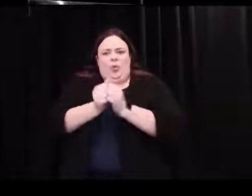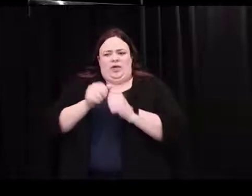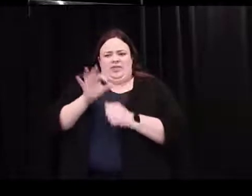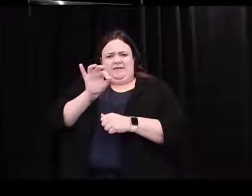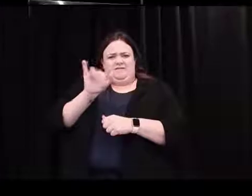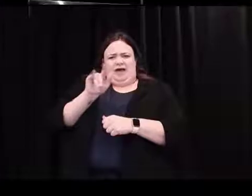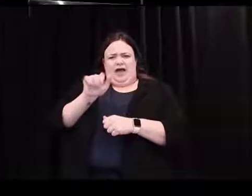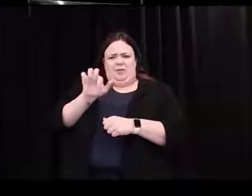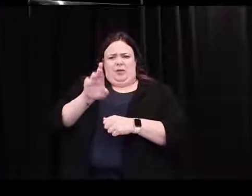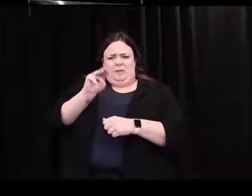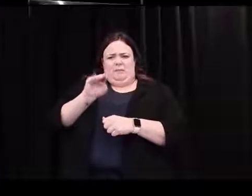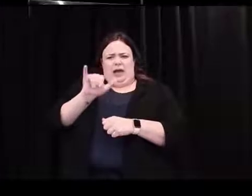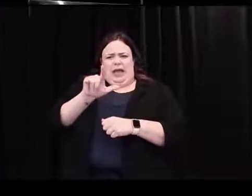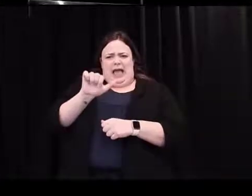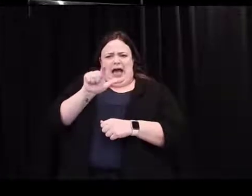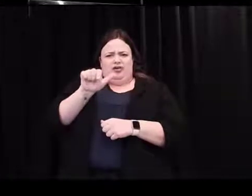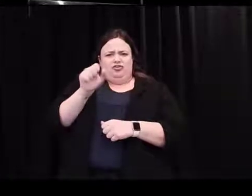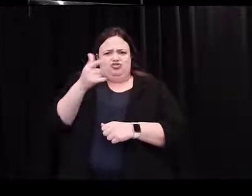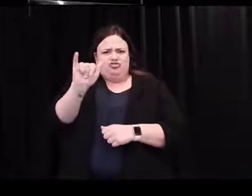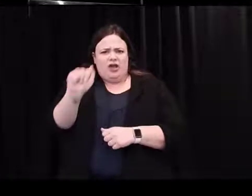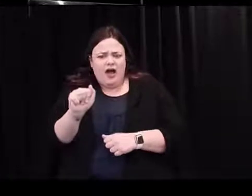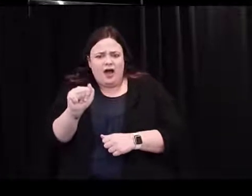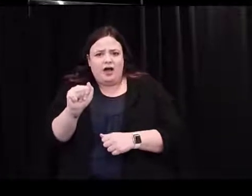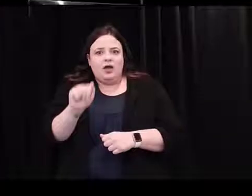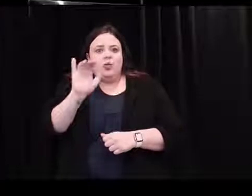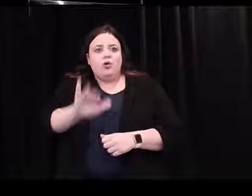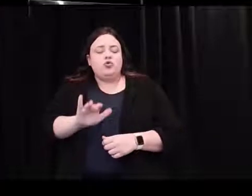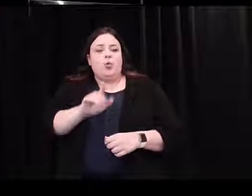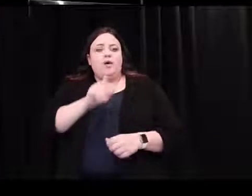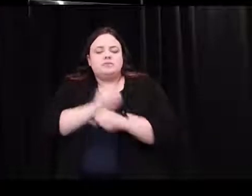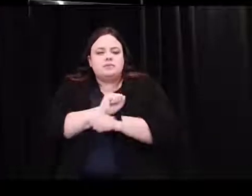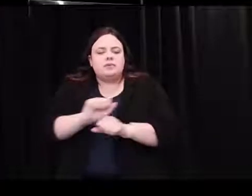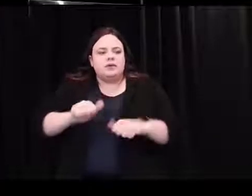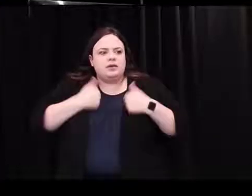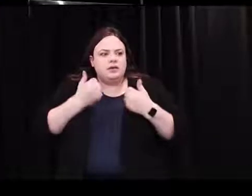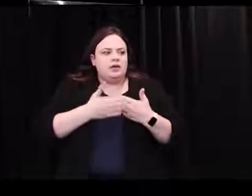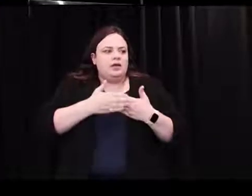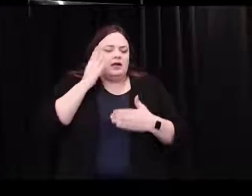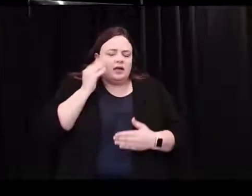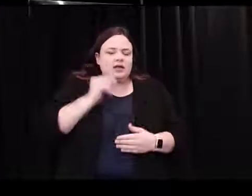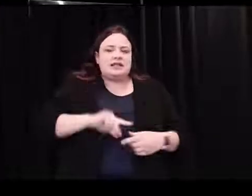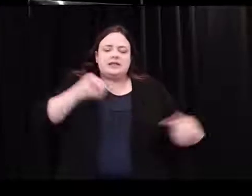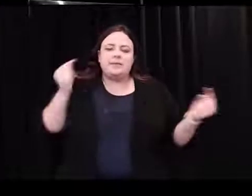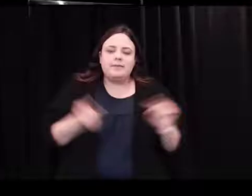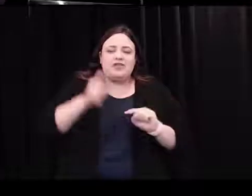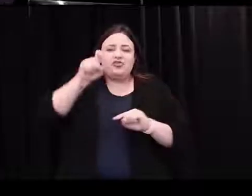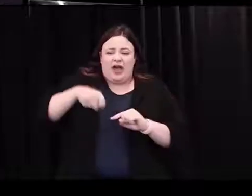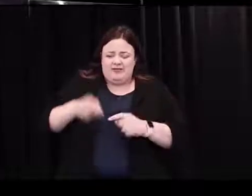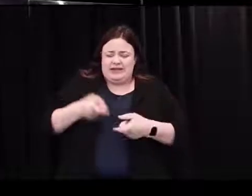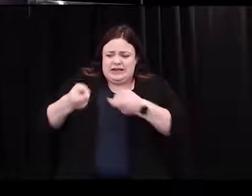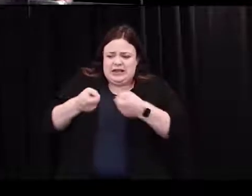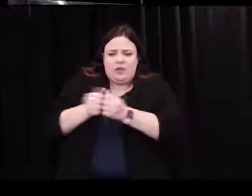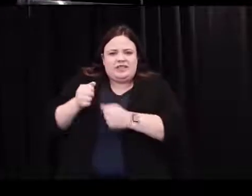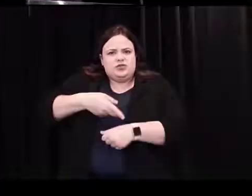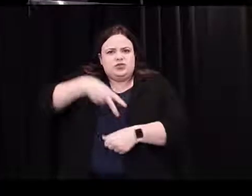who literally your existence is is pain and and you're trying to deal with this stupid thing.